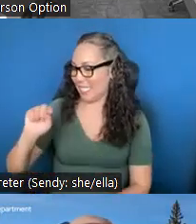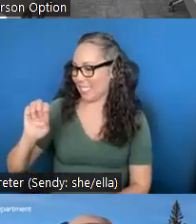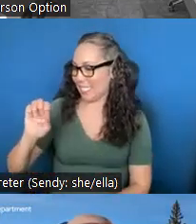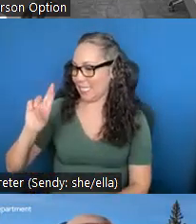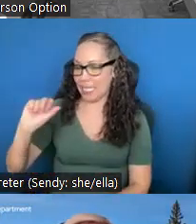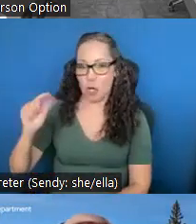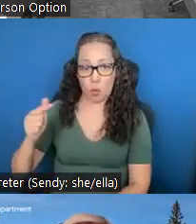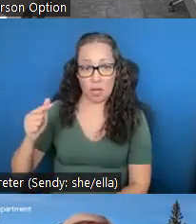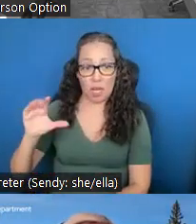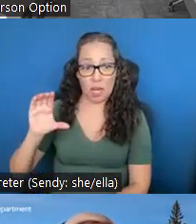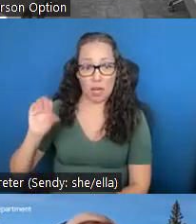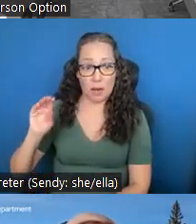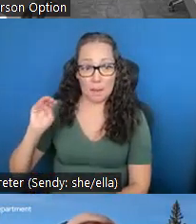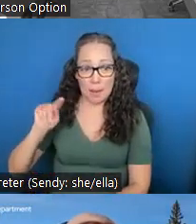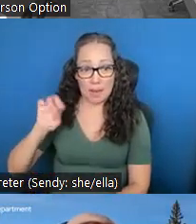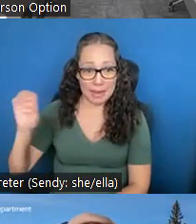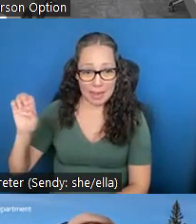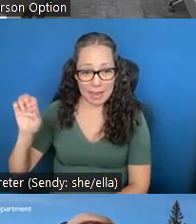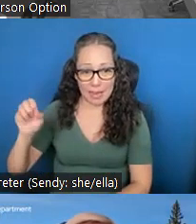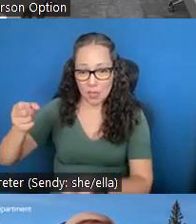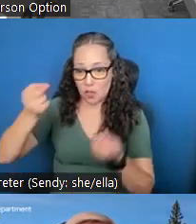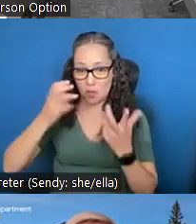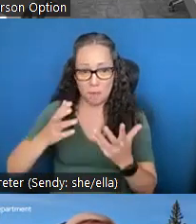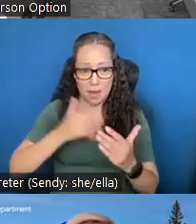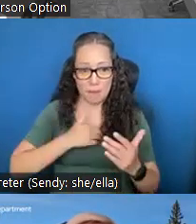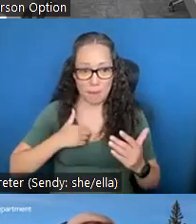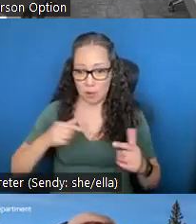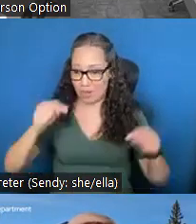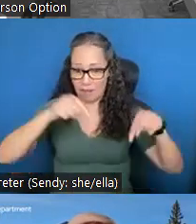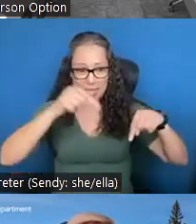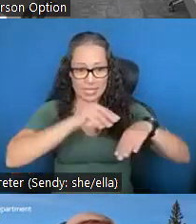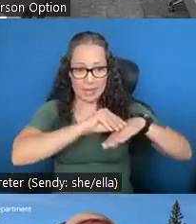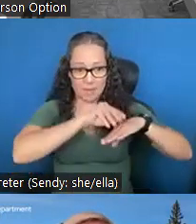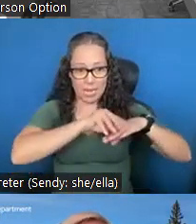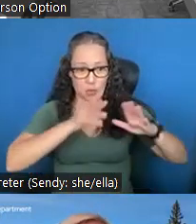member so many members of this advisory committee are also included and I hope